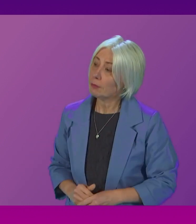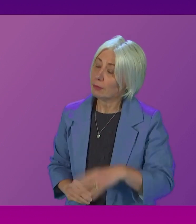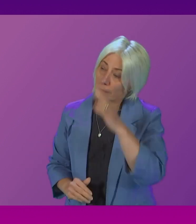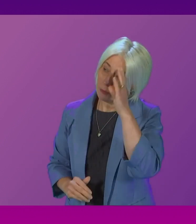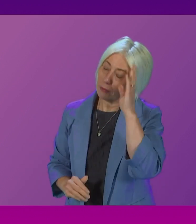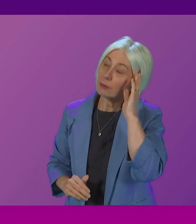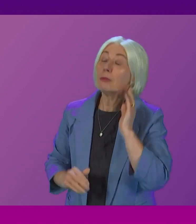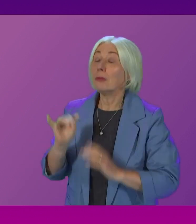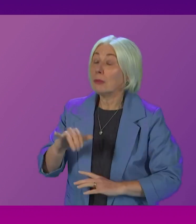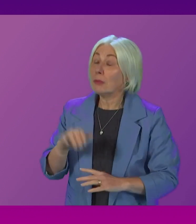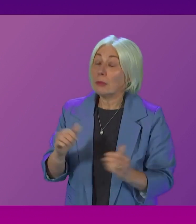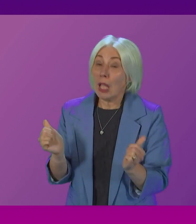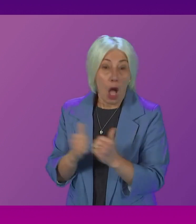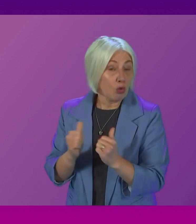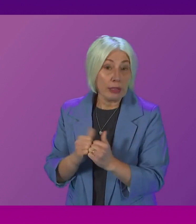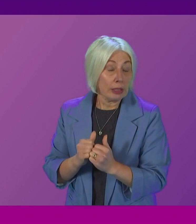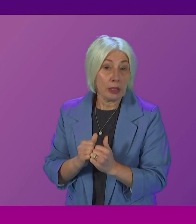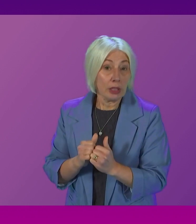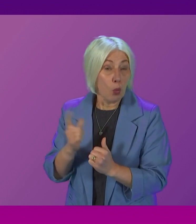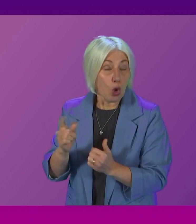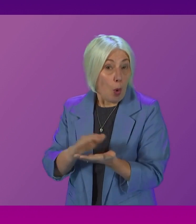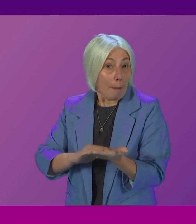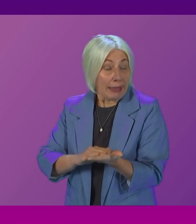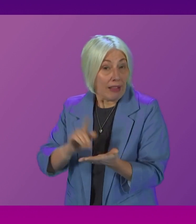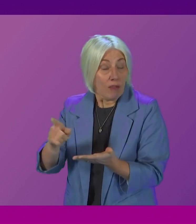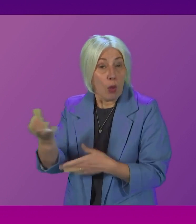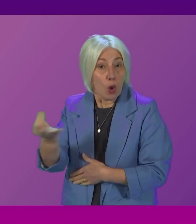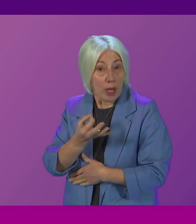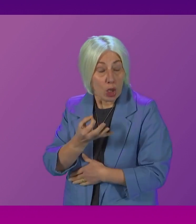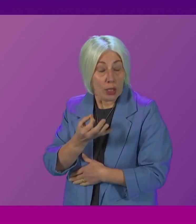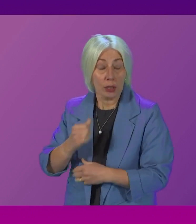I agree absolutely with the sentiment of that question. If Paul Sweeney has